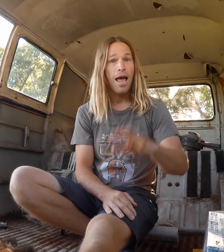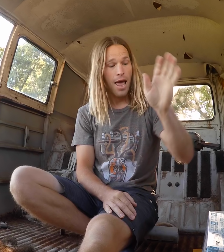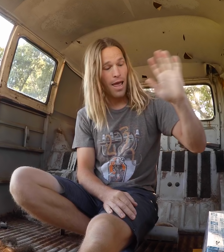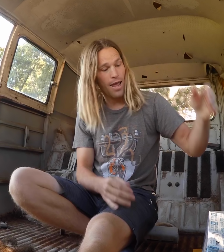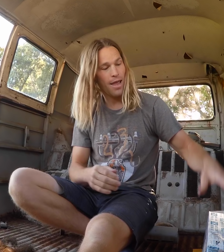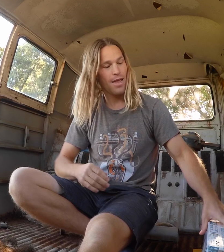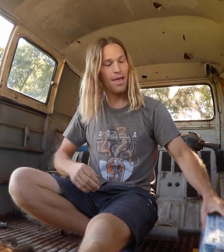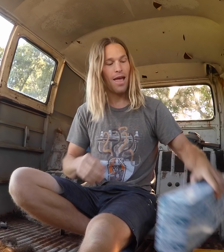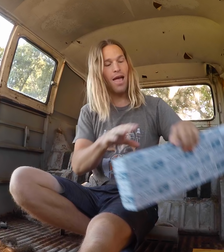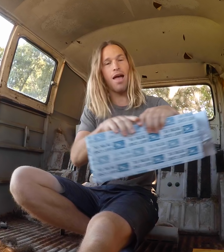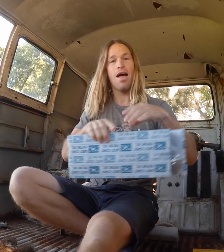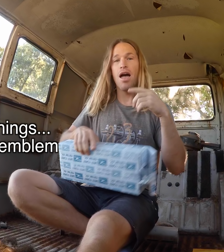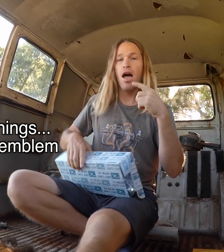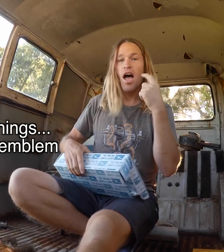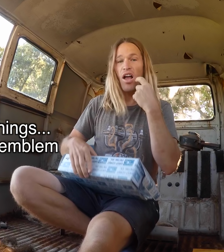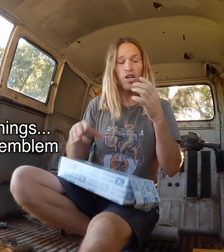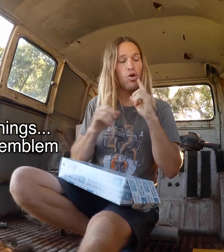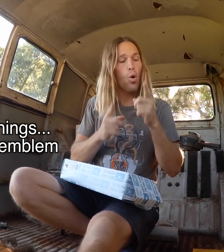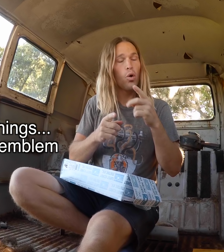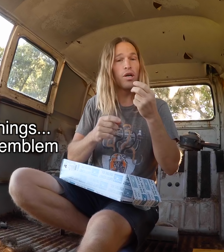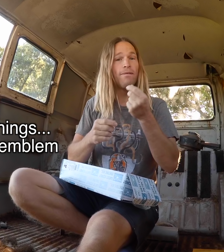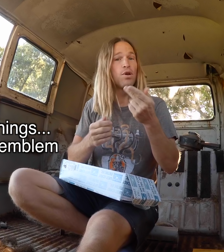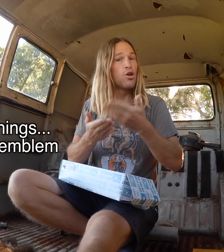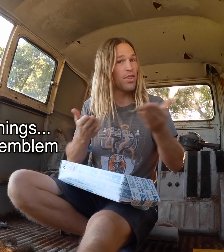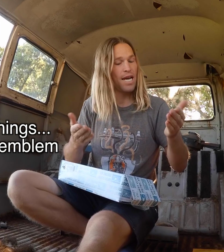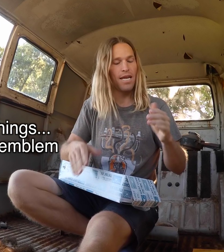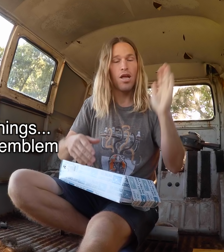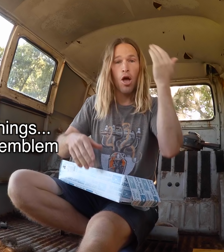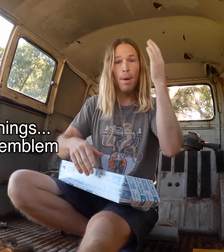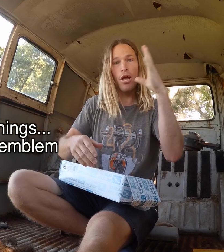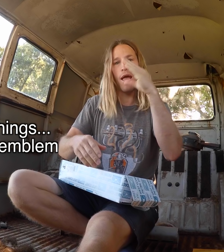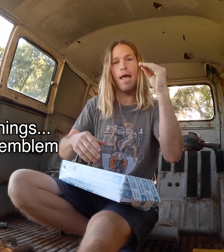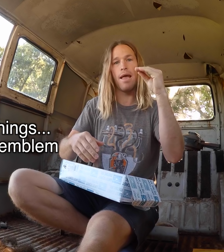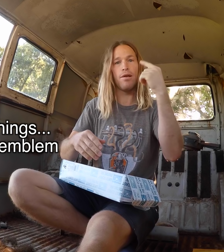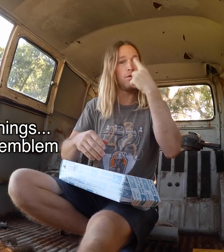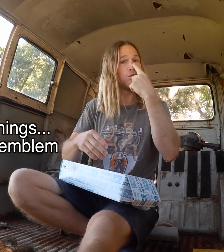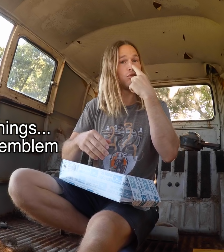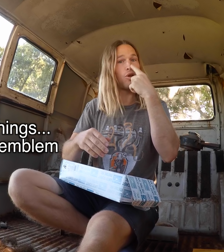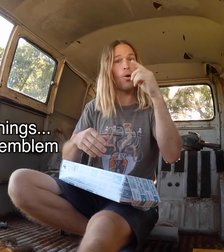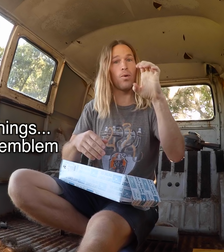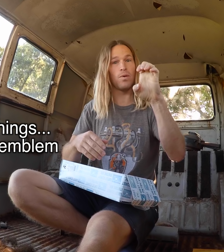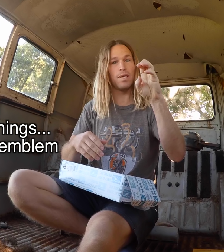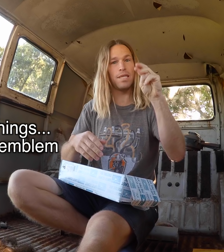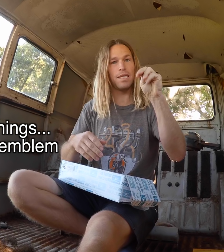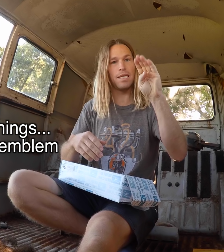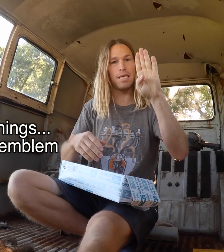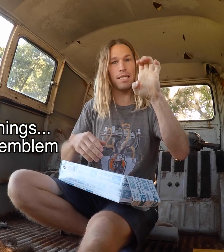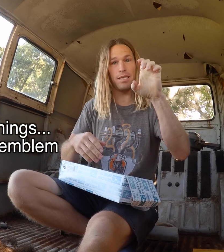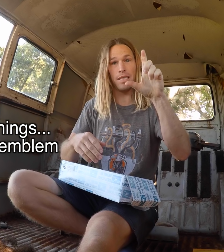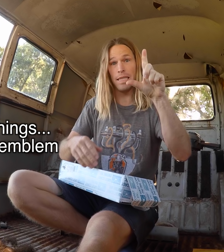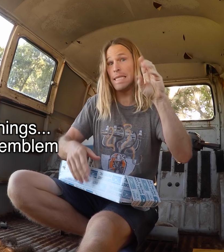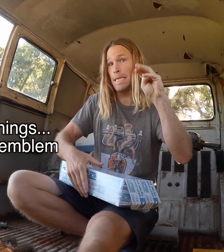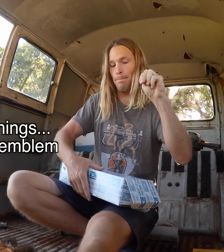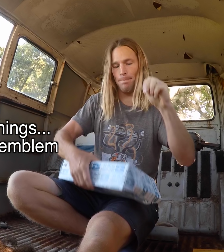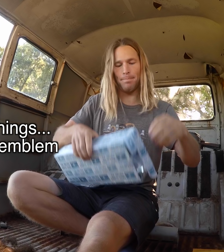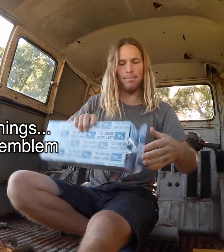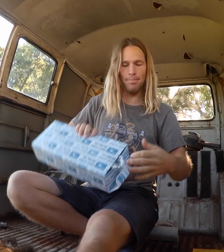Hey! I ordered a few things... mirrors and nose emblem